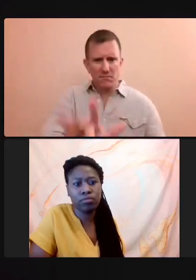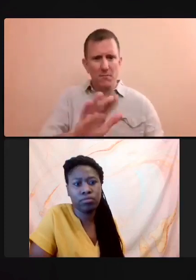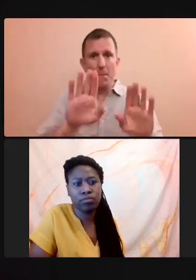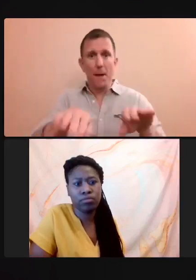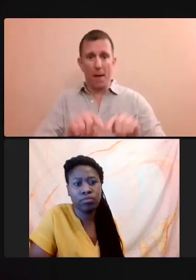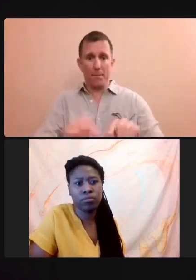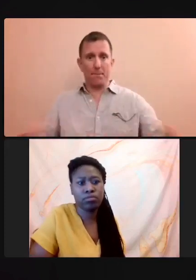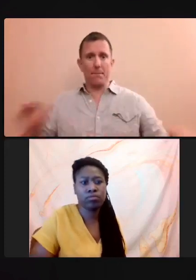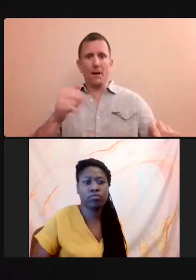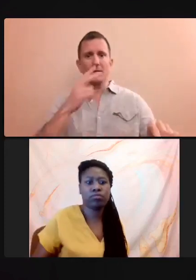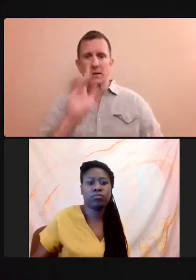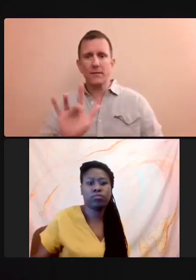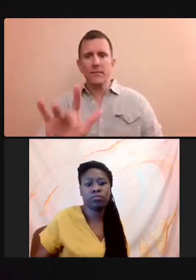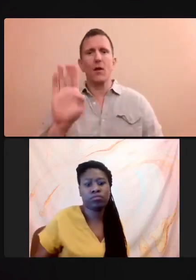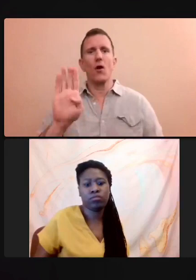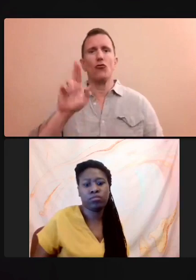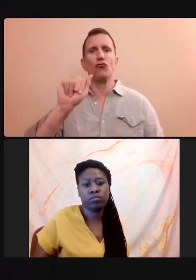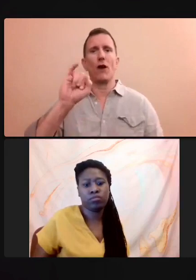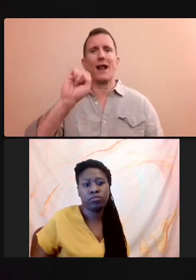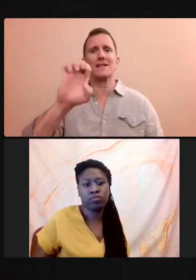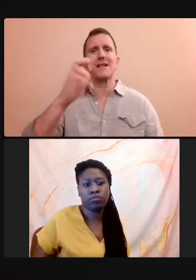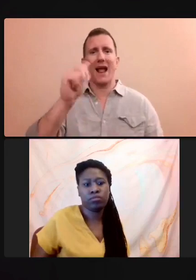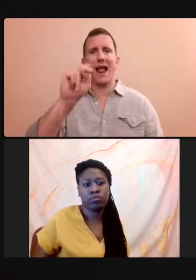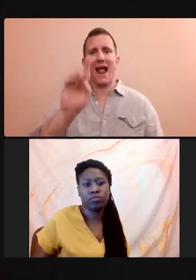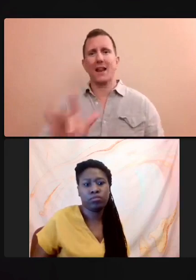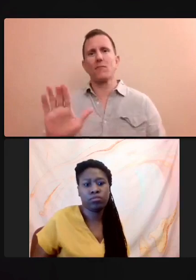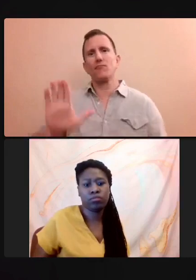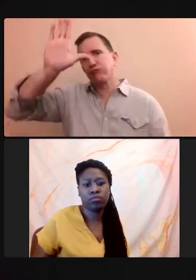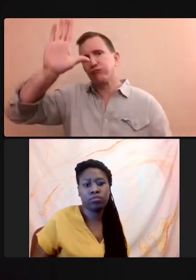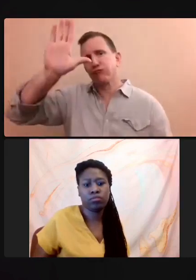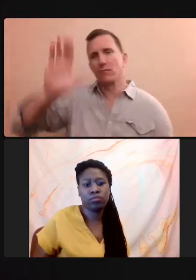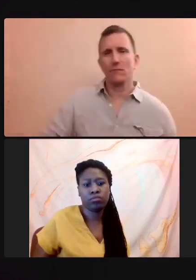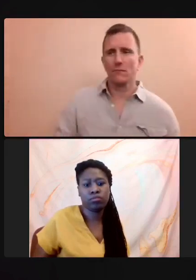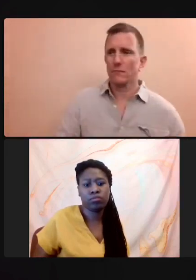So I think developing that framework of understanding and respecting people